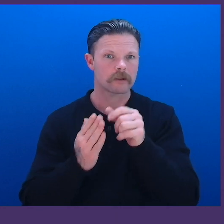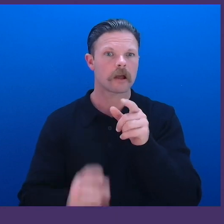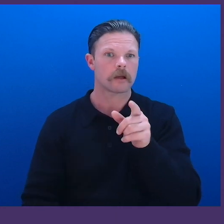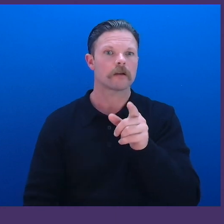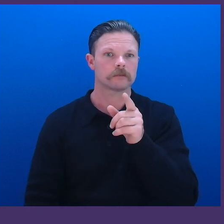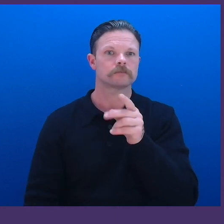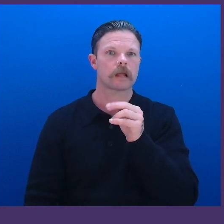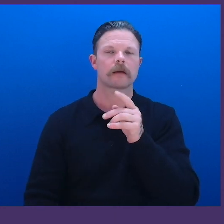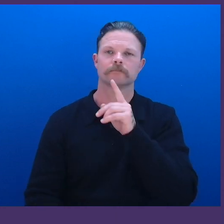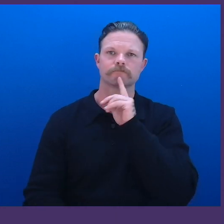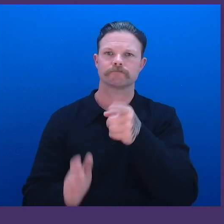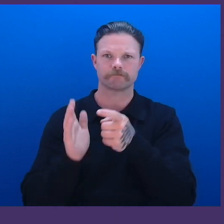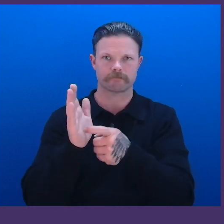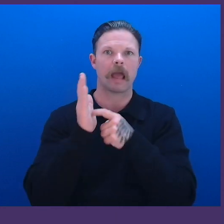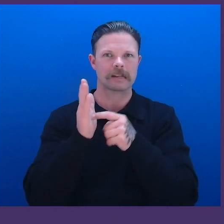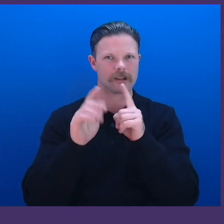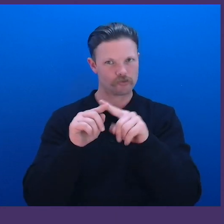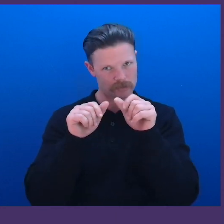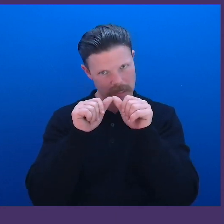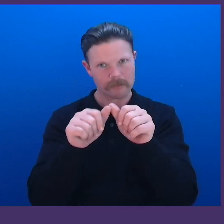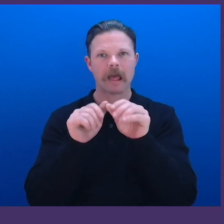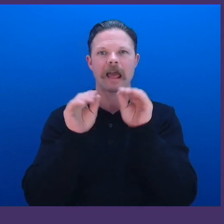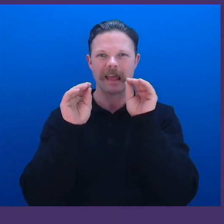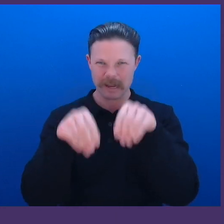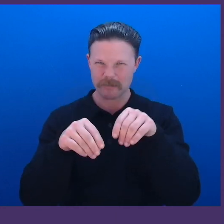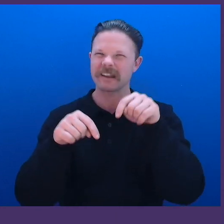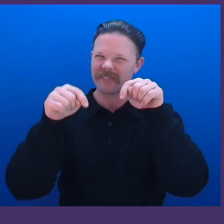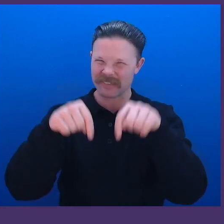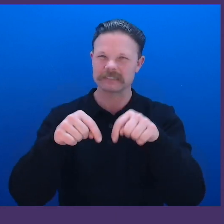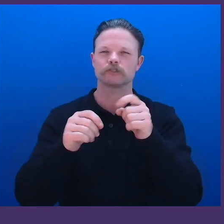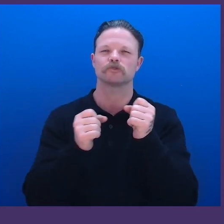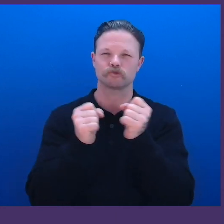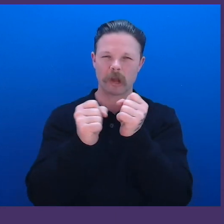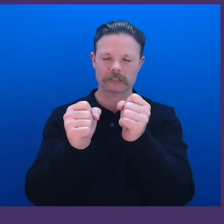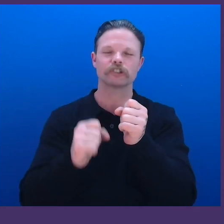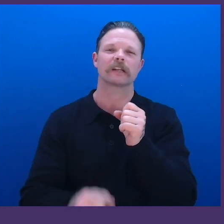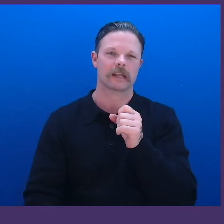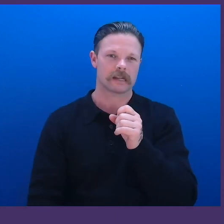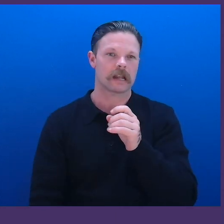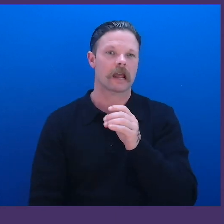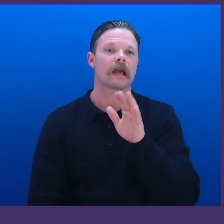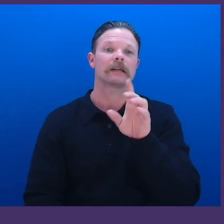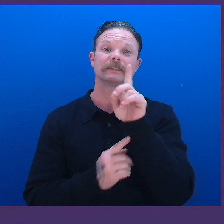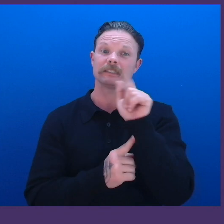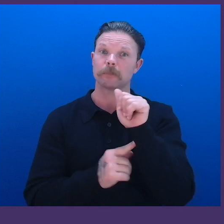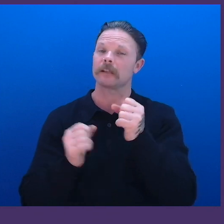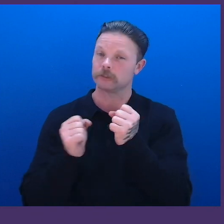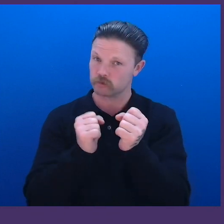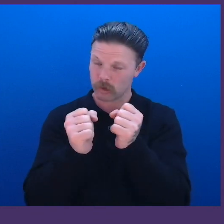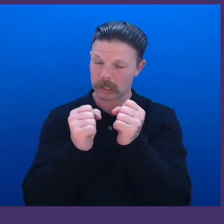to continue implementing the strategy and the disability strategy and the CRPD.